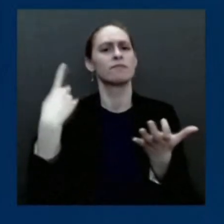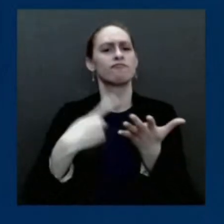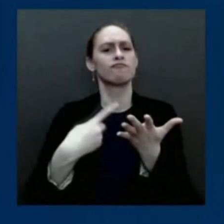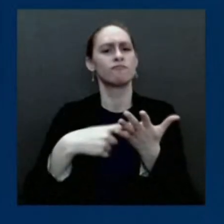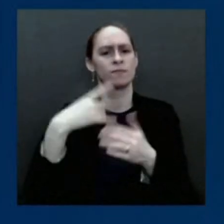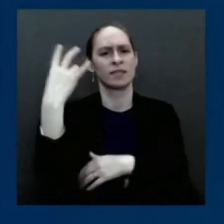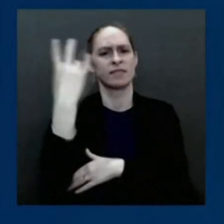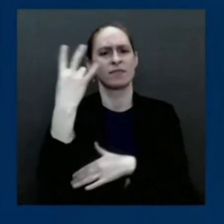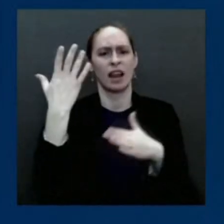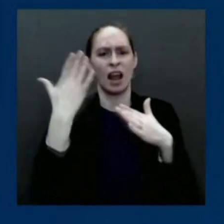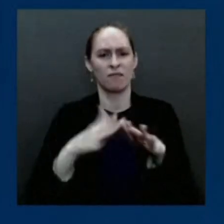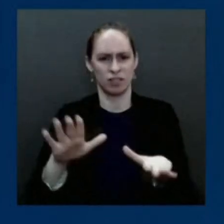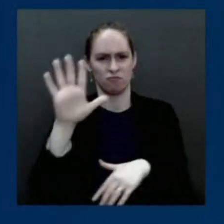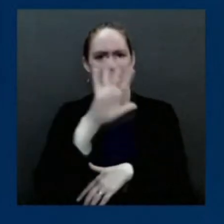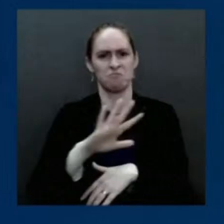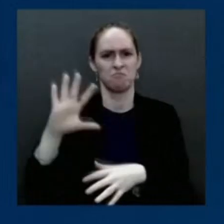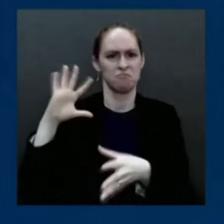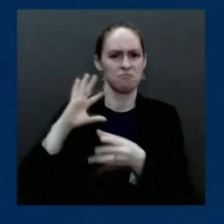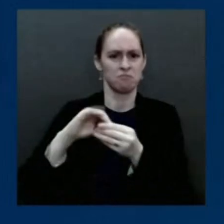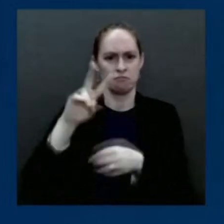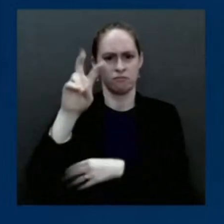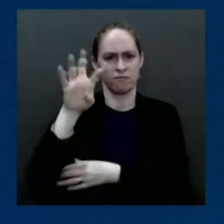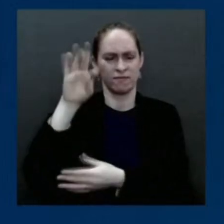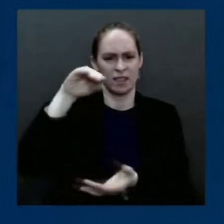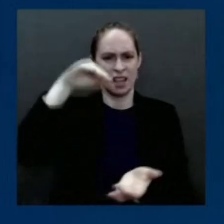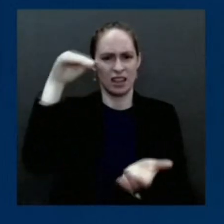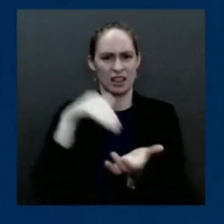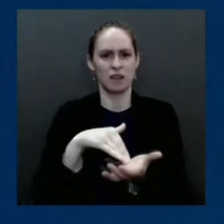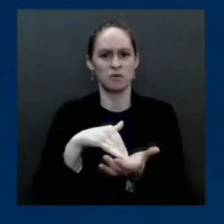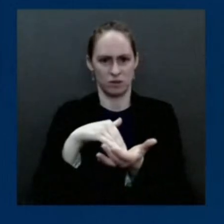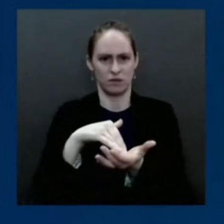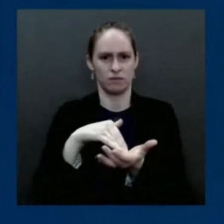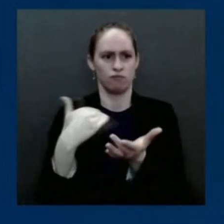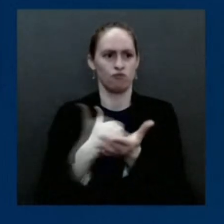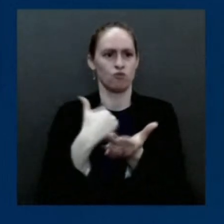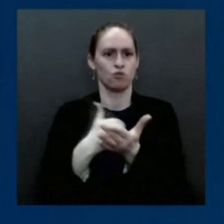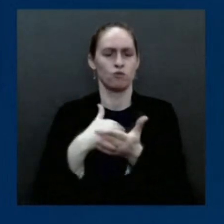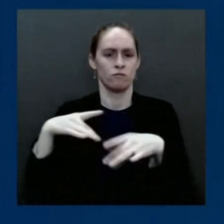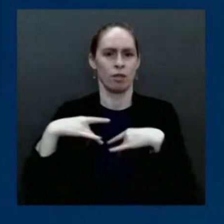THROUGH TODAY'S DATA. THE CURRENT SEVEN-DAY DAILY